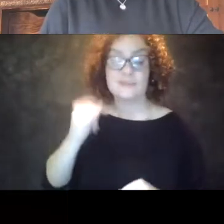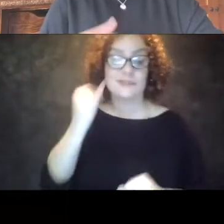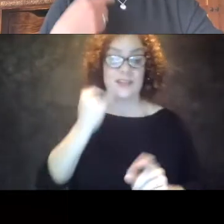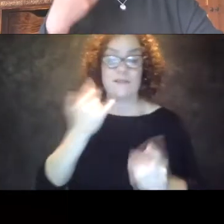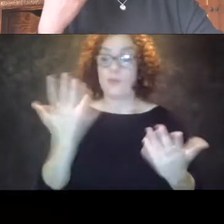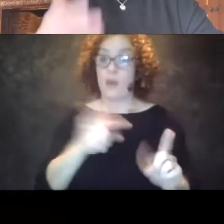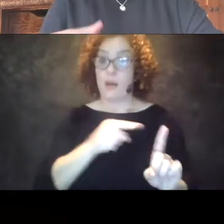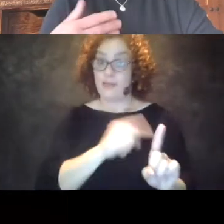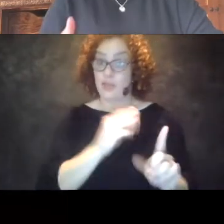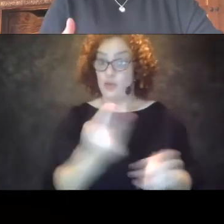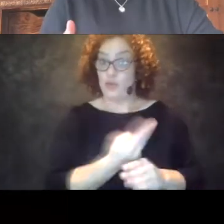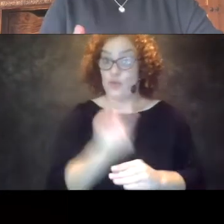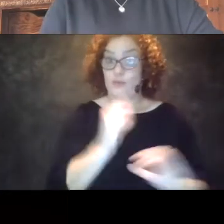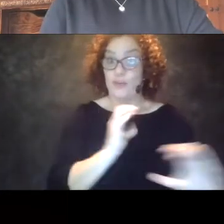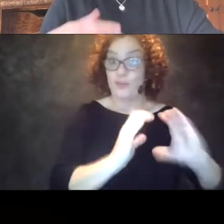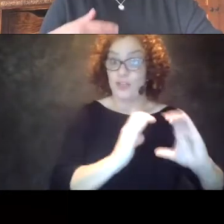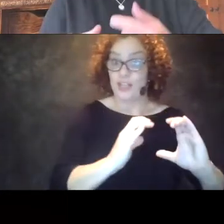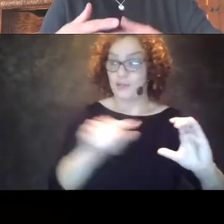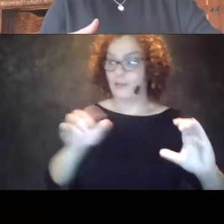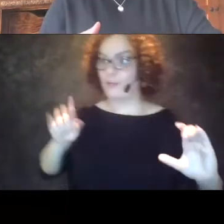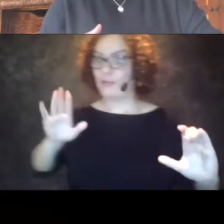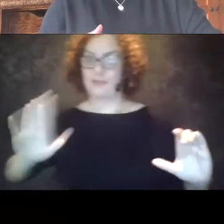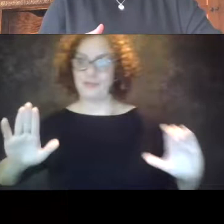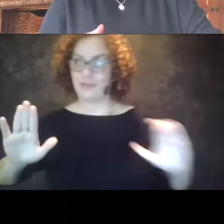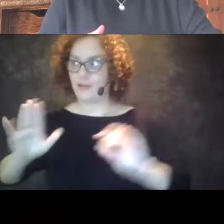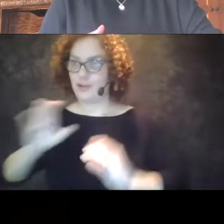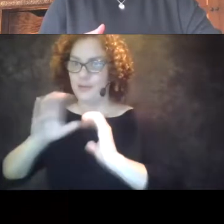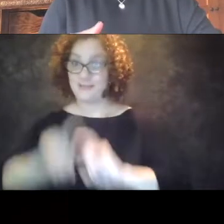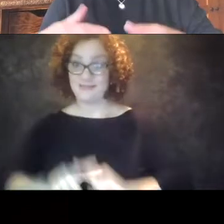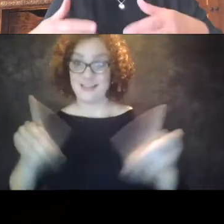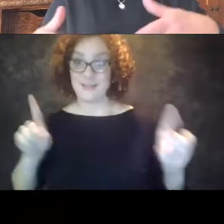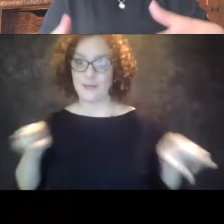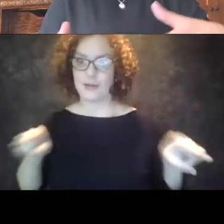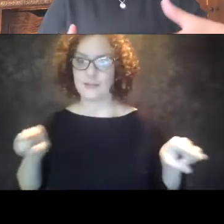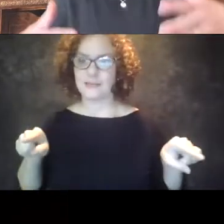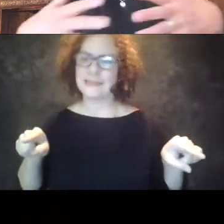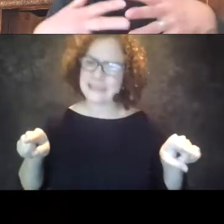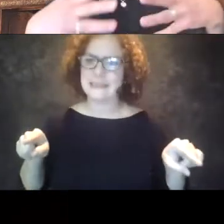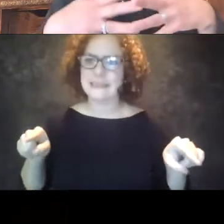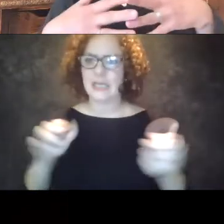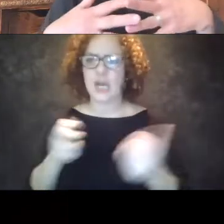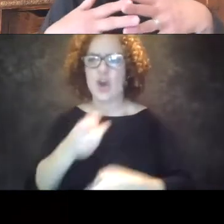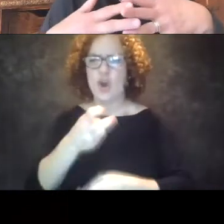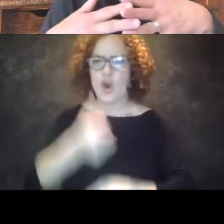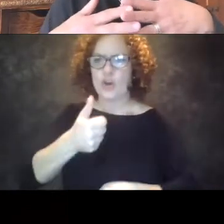either using spoken language or ASL, then it might be harder for them to make that connection